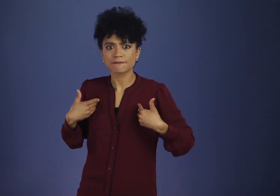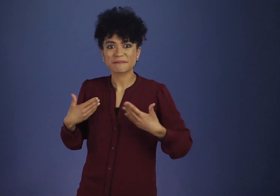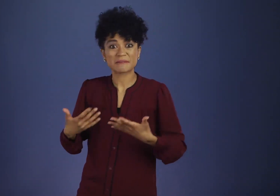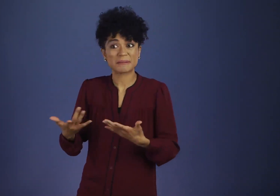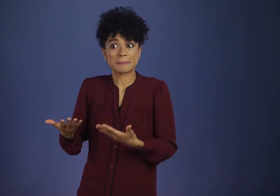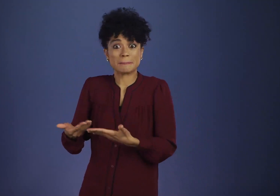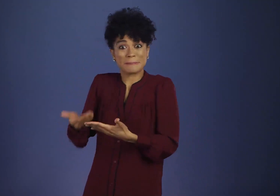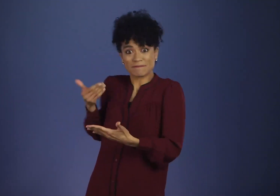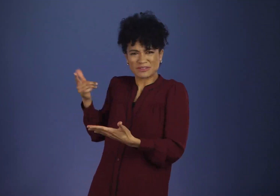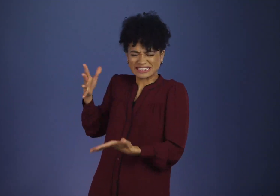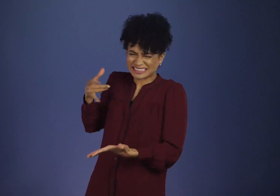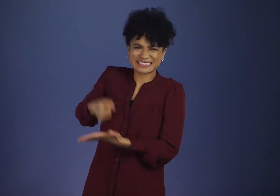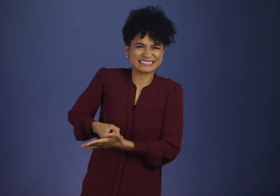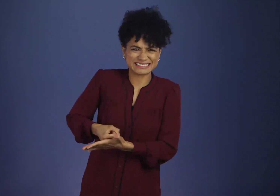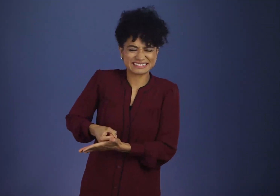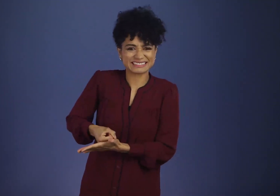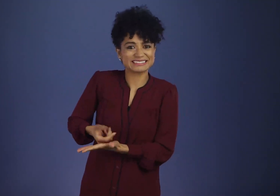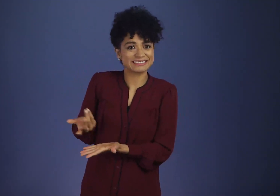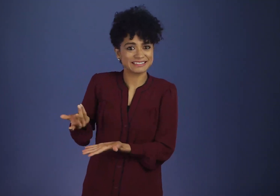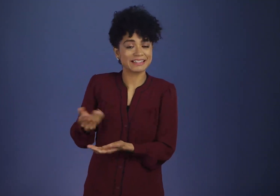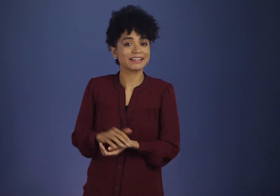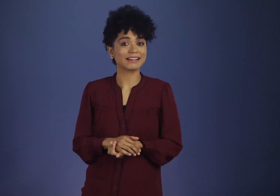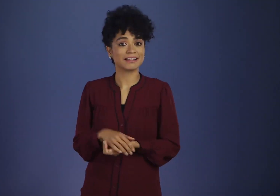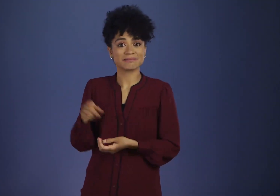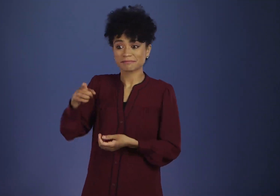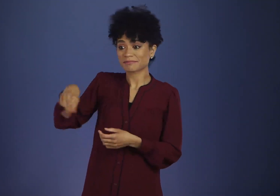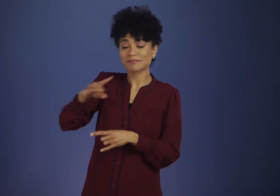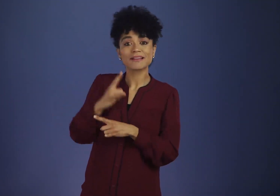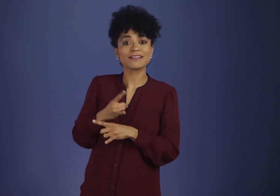Alcoholics who still had their health, their families, their jobs,